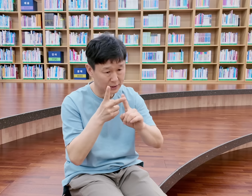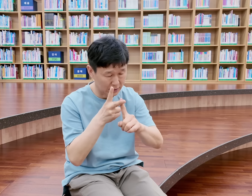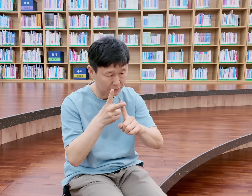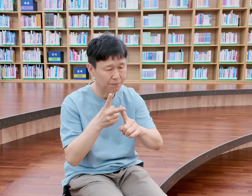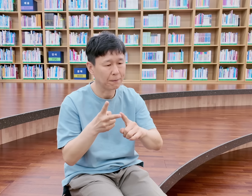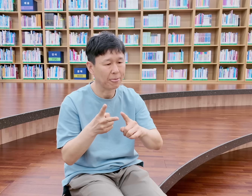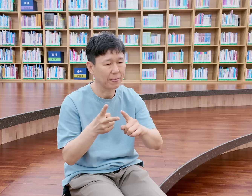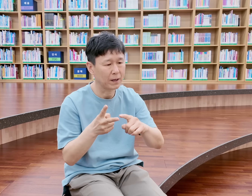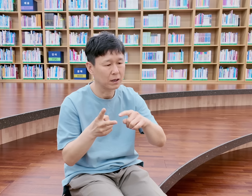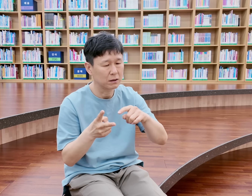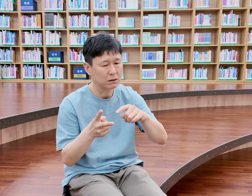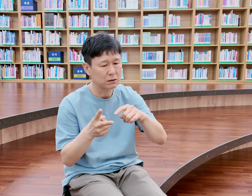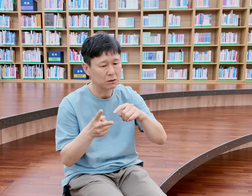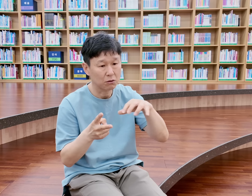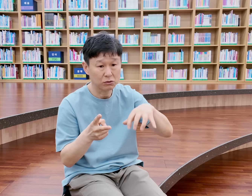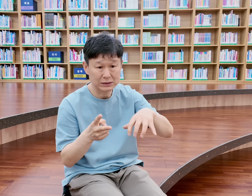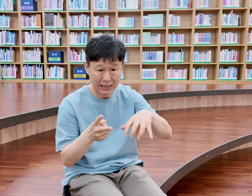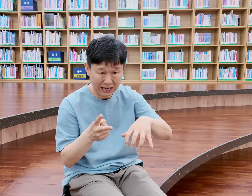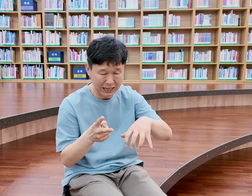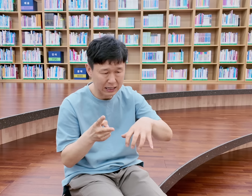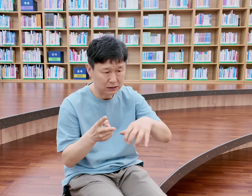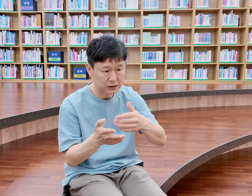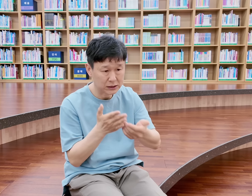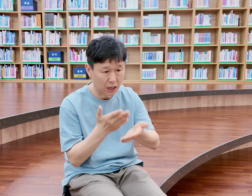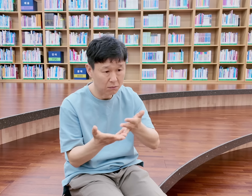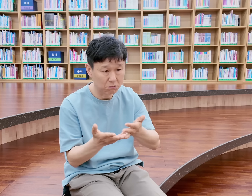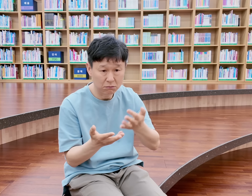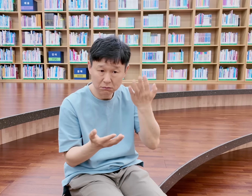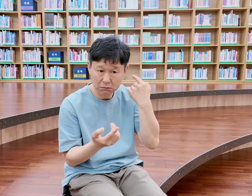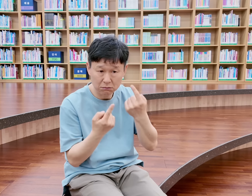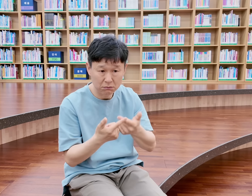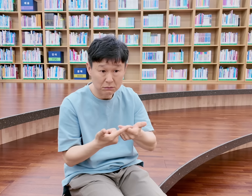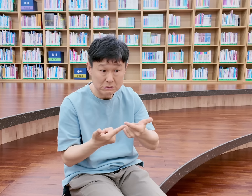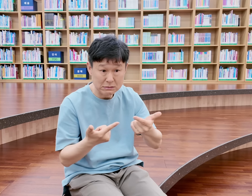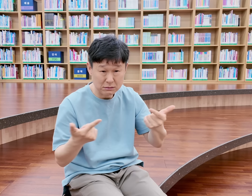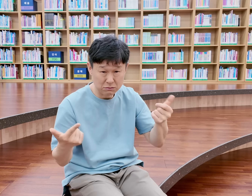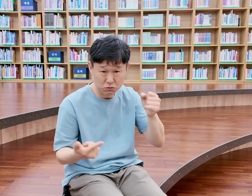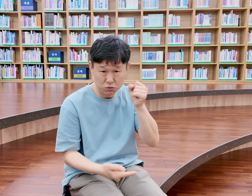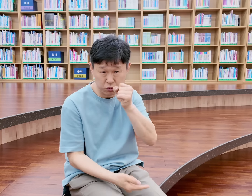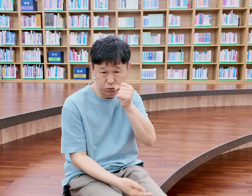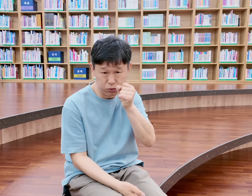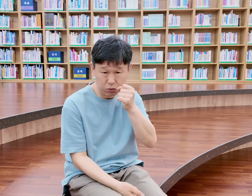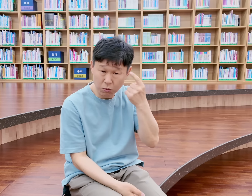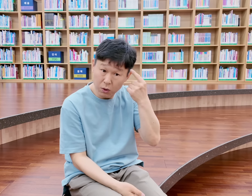Users are also interested in field experience events.